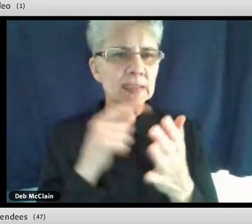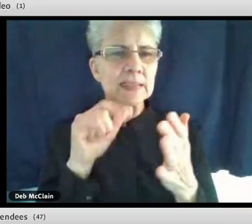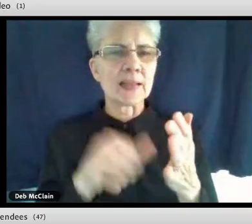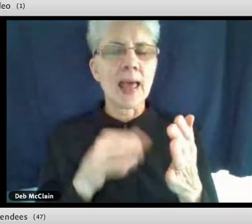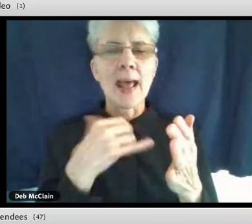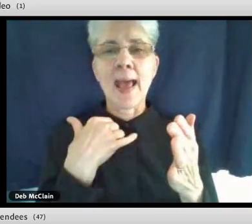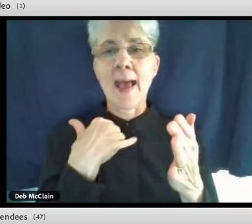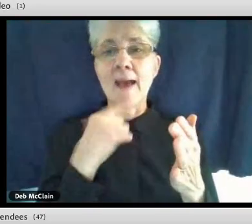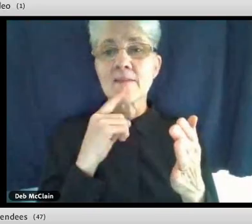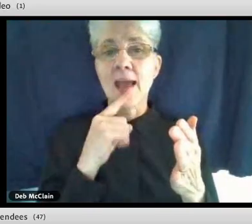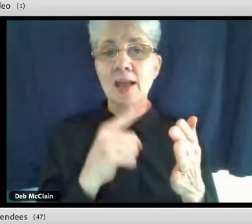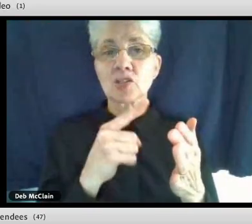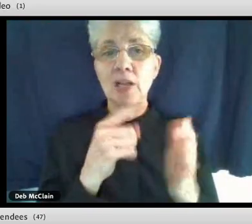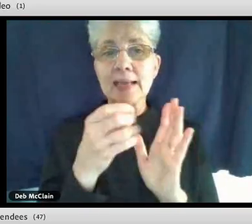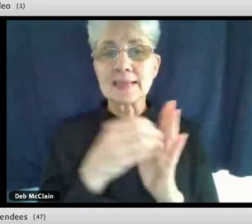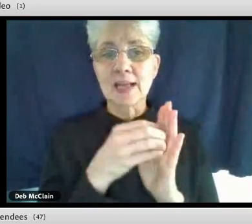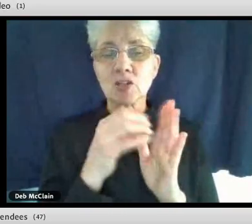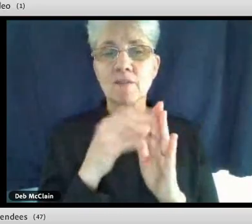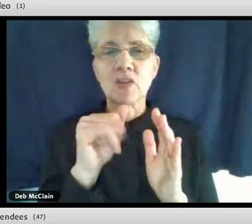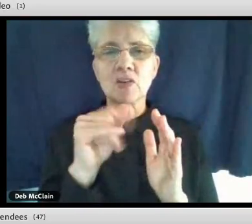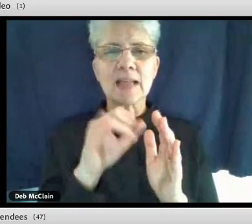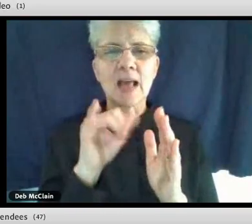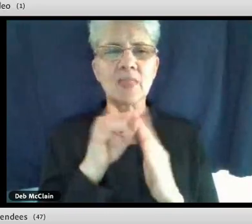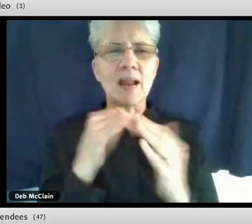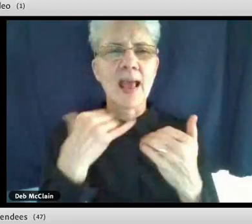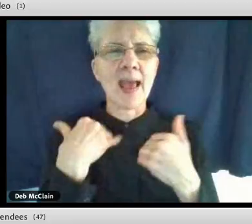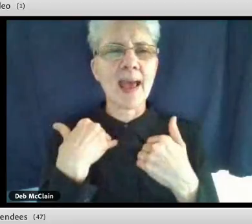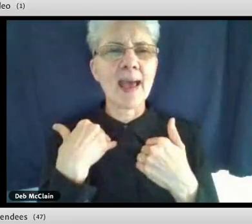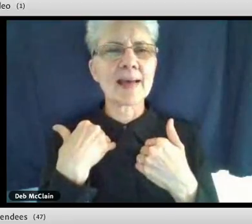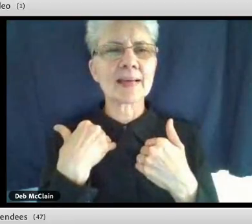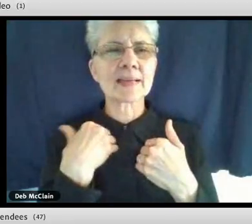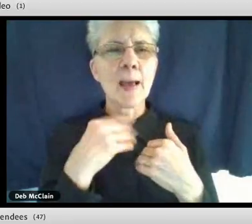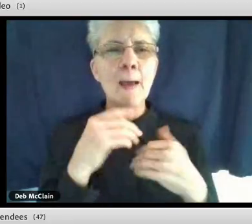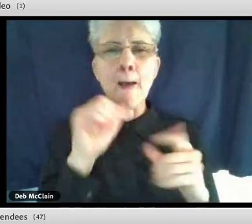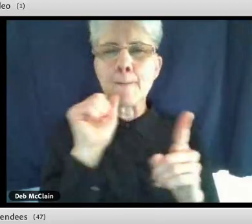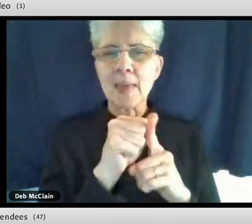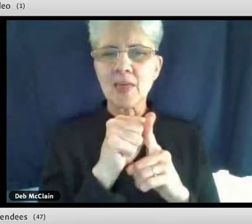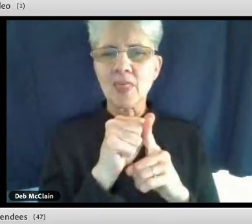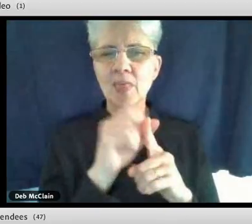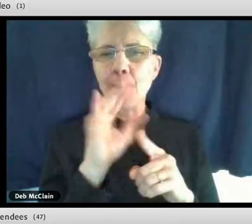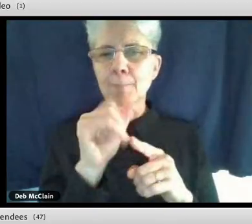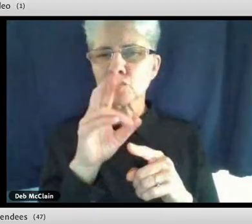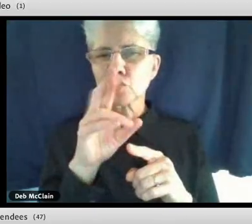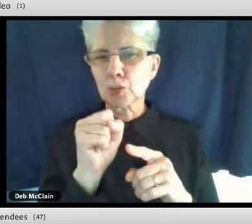They actually have a section of their site that's got myth busters. I'll show you that later.